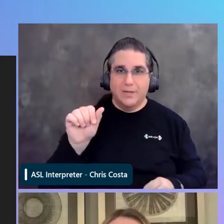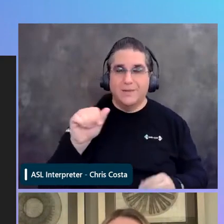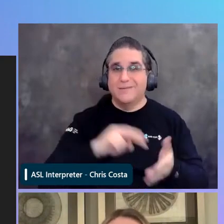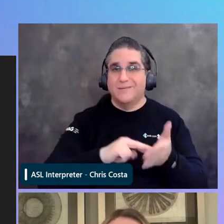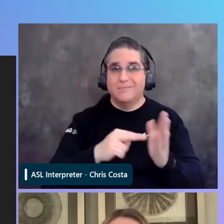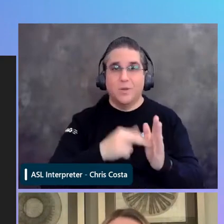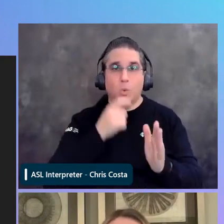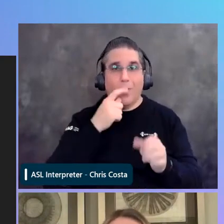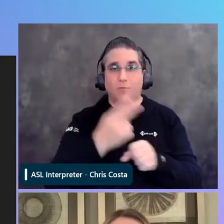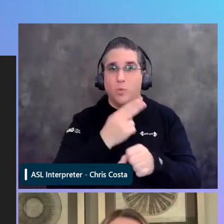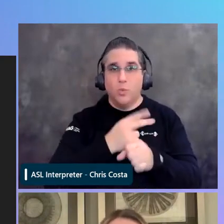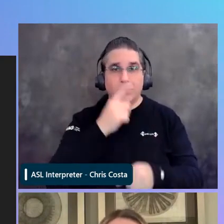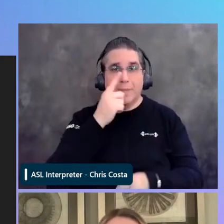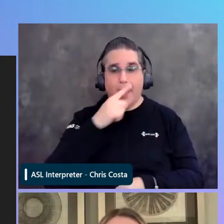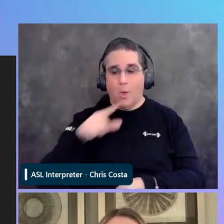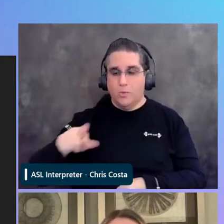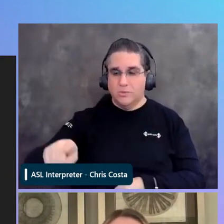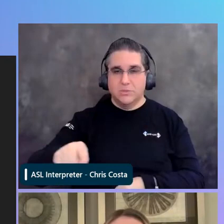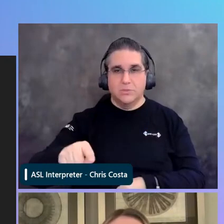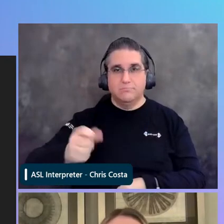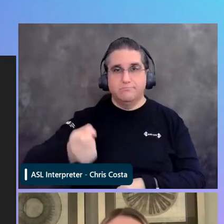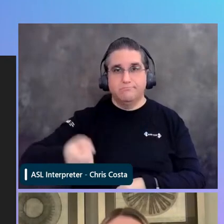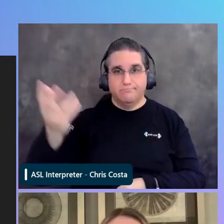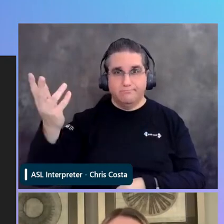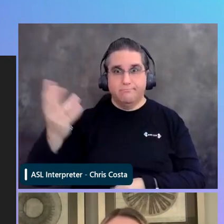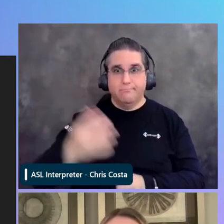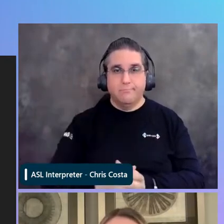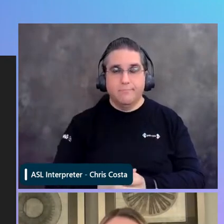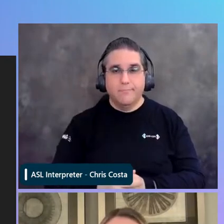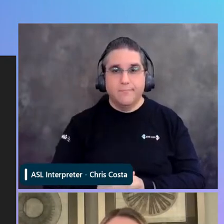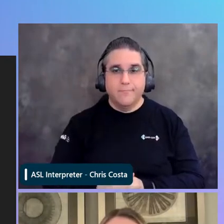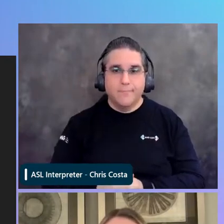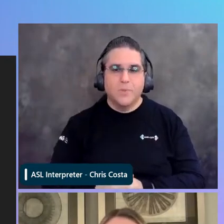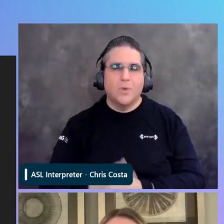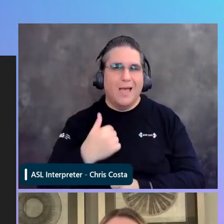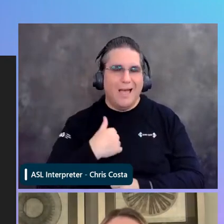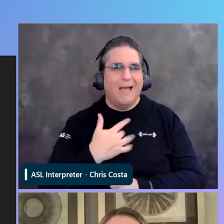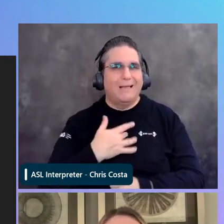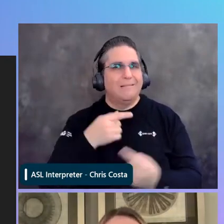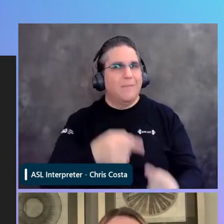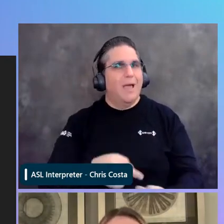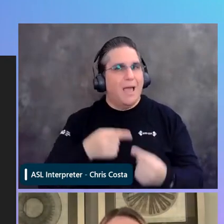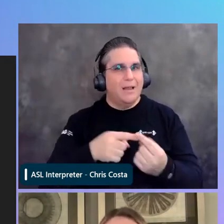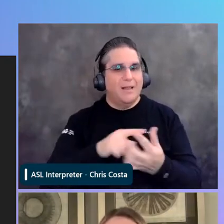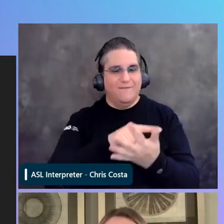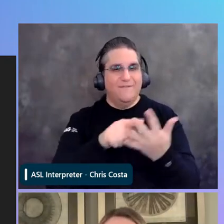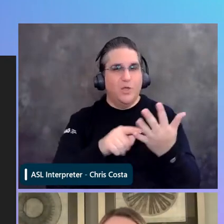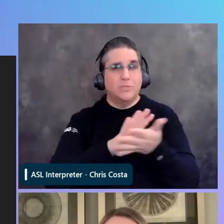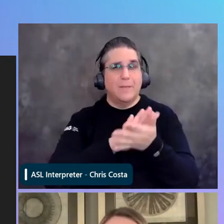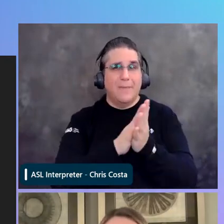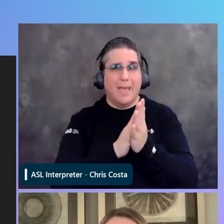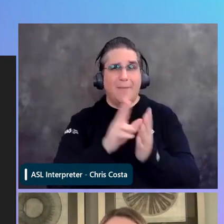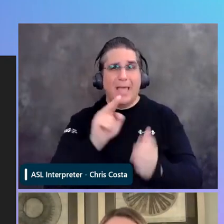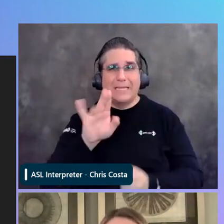As someone who often battles a numb fingers and numb and